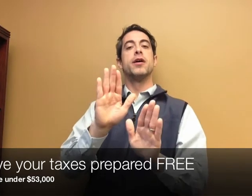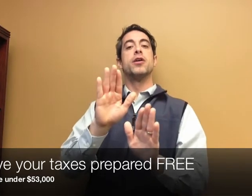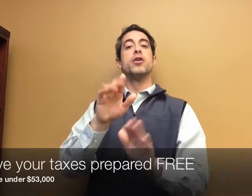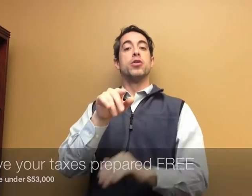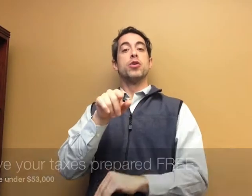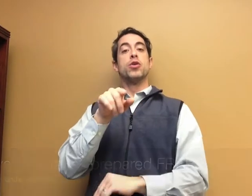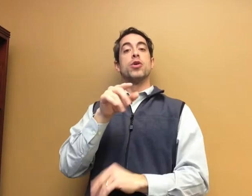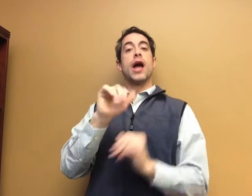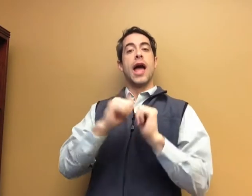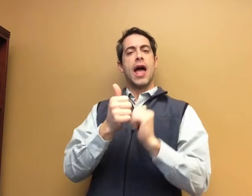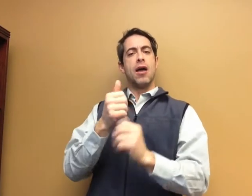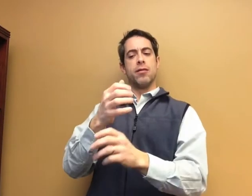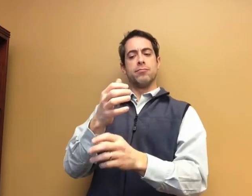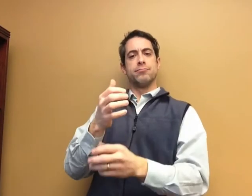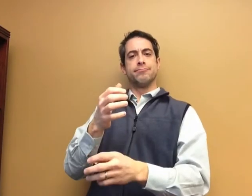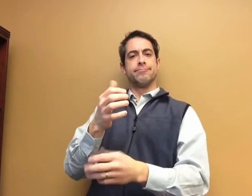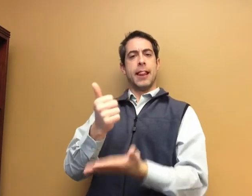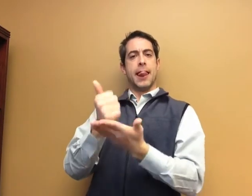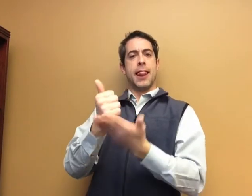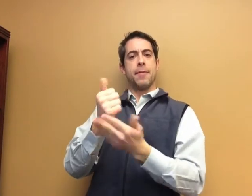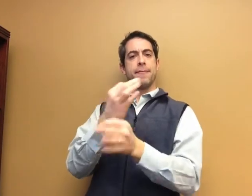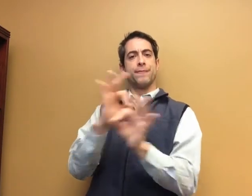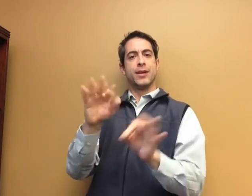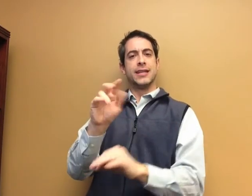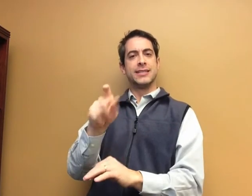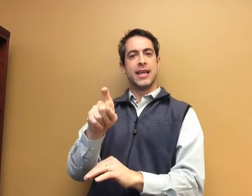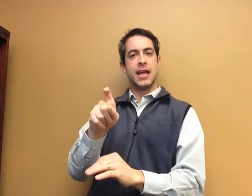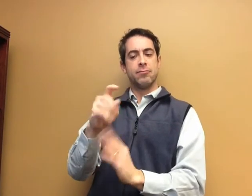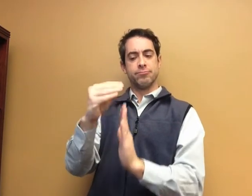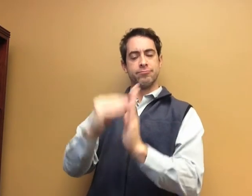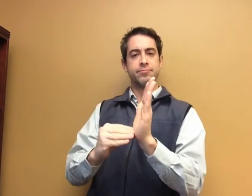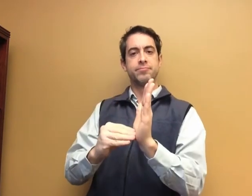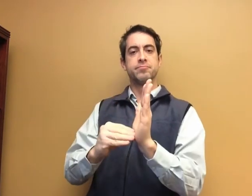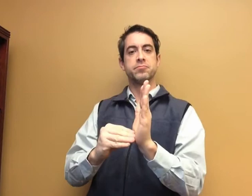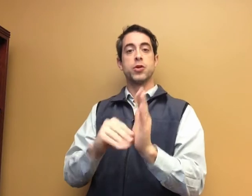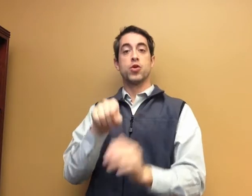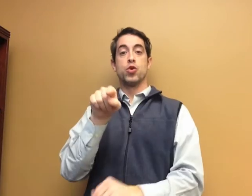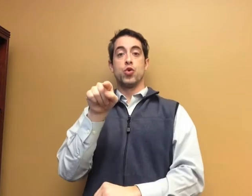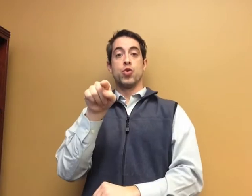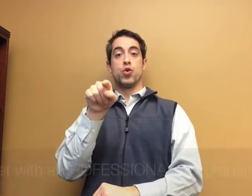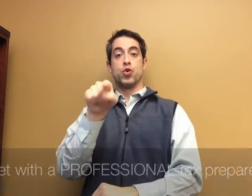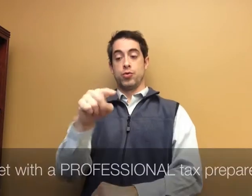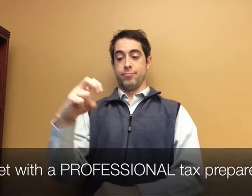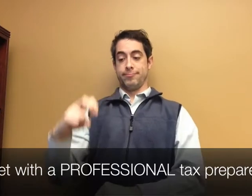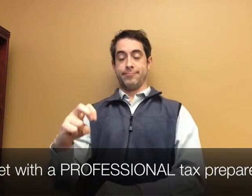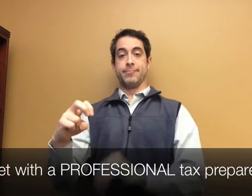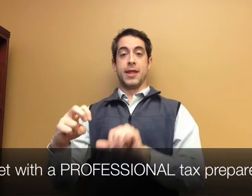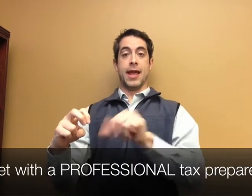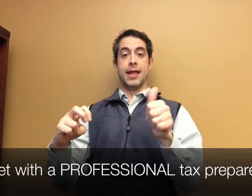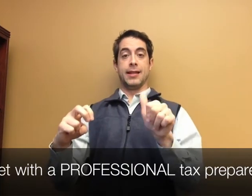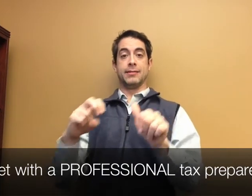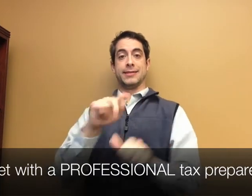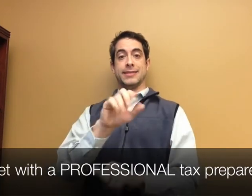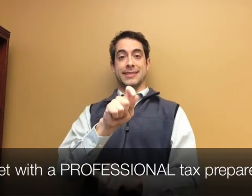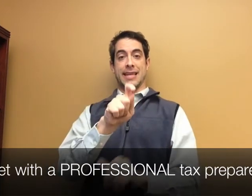If you are curious how to take advantage up this program, we'll explain this.